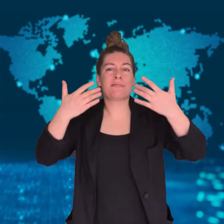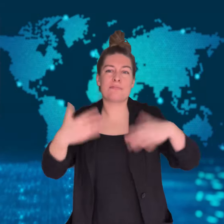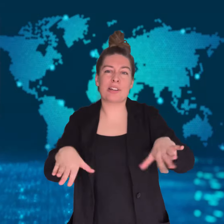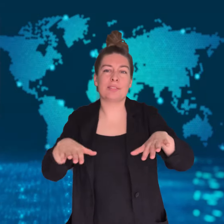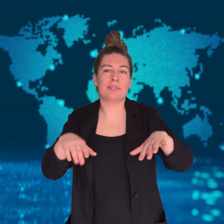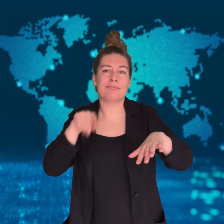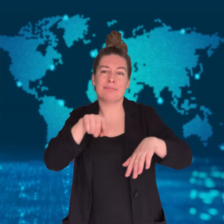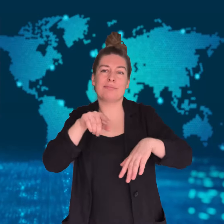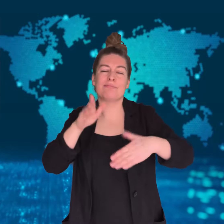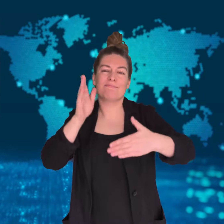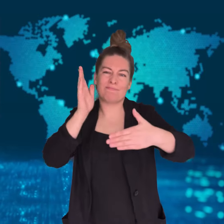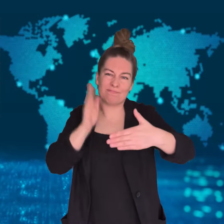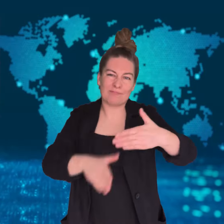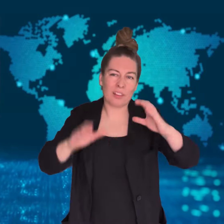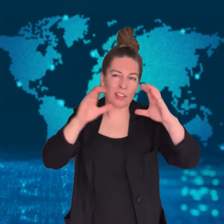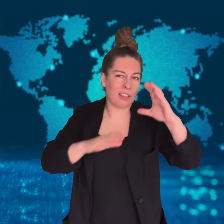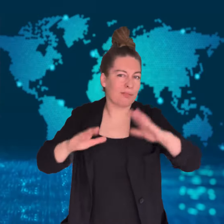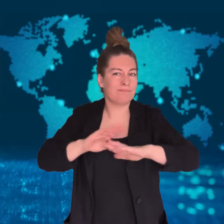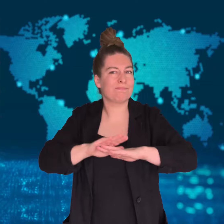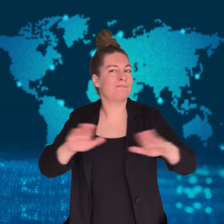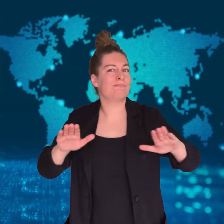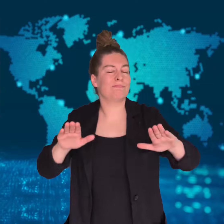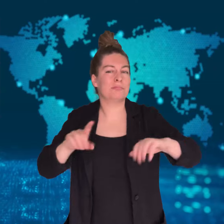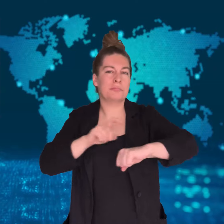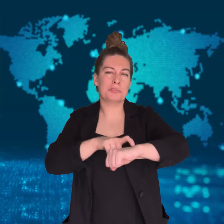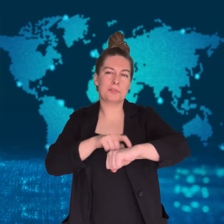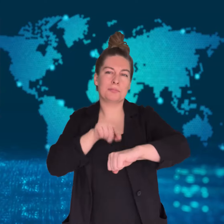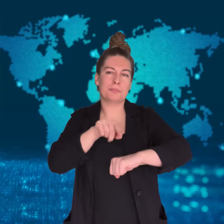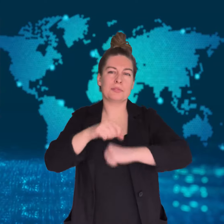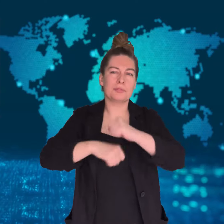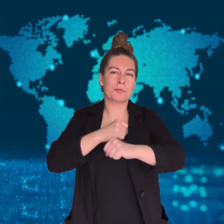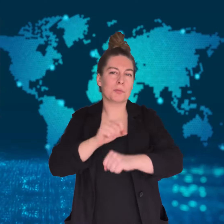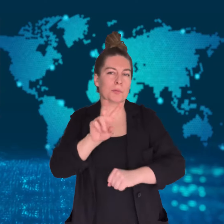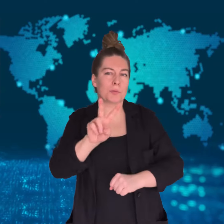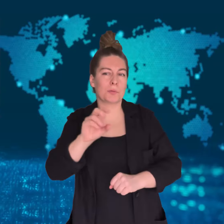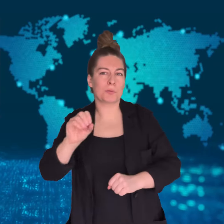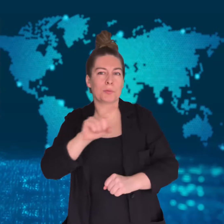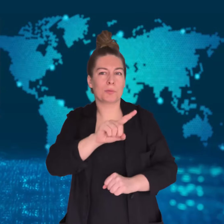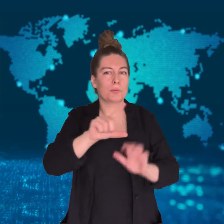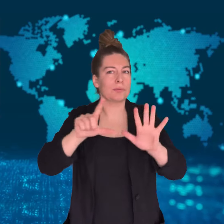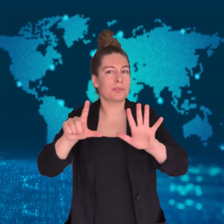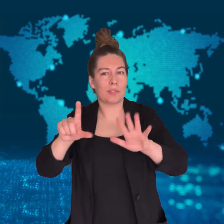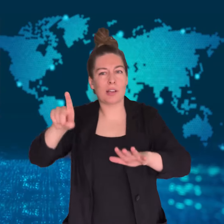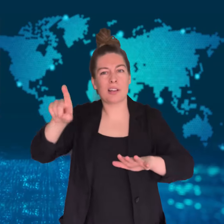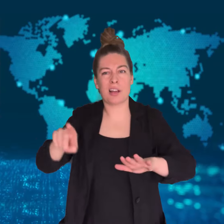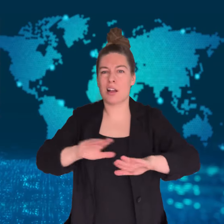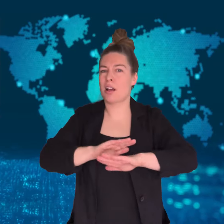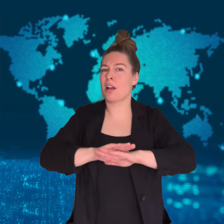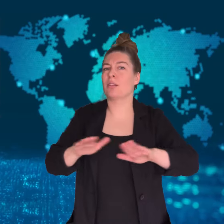The country's Transport Safety Bureau led an underwater effort in the Indian Ocean.